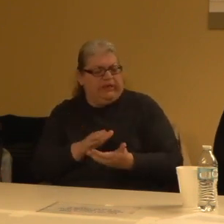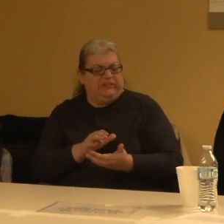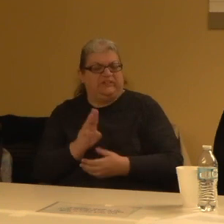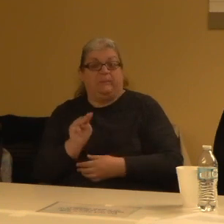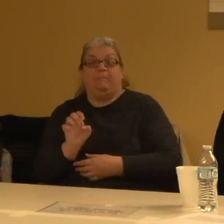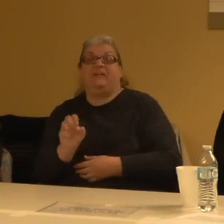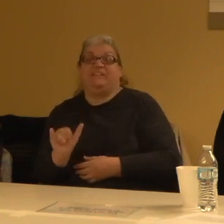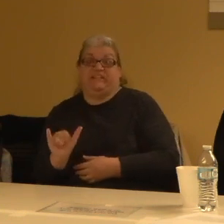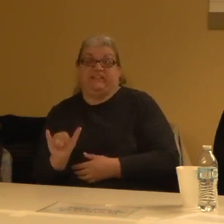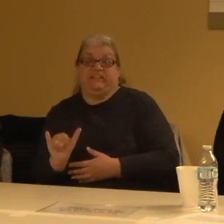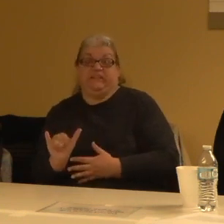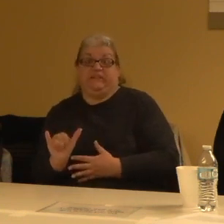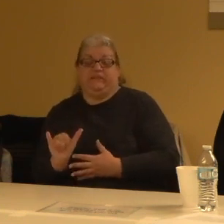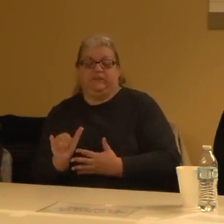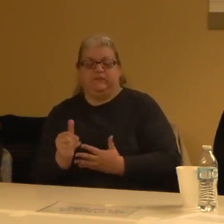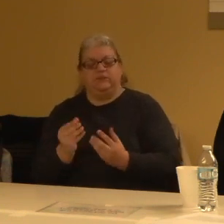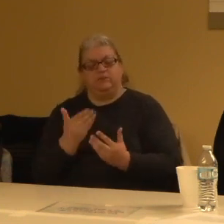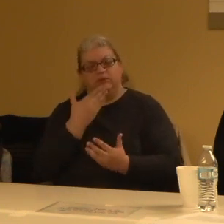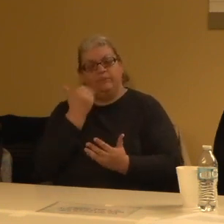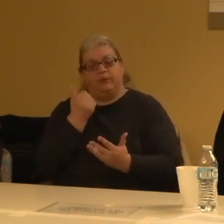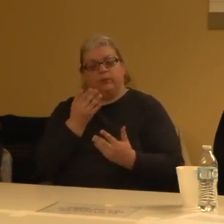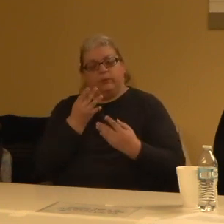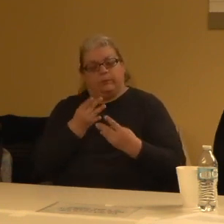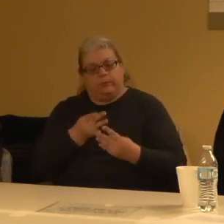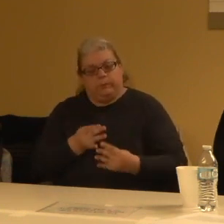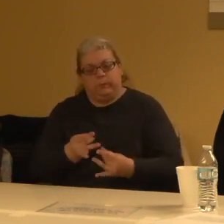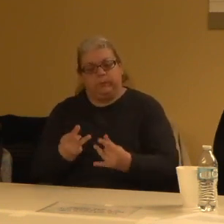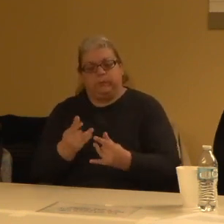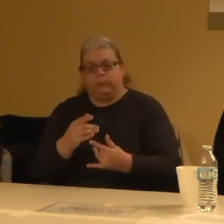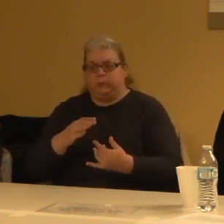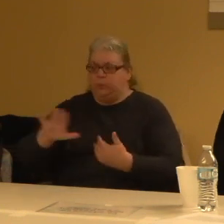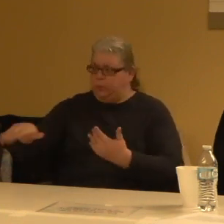you know, so that we can all evolve together, you know,